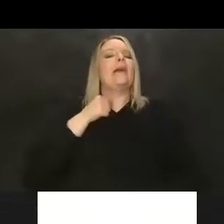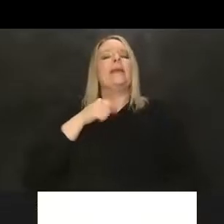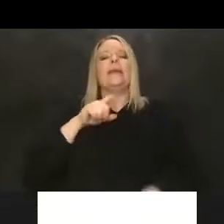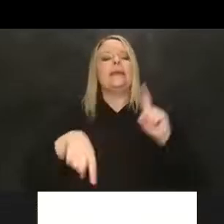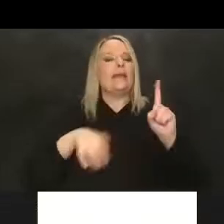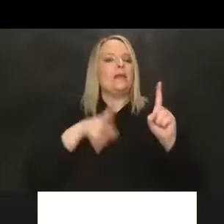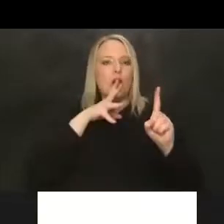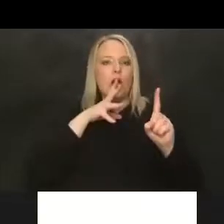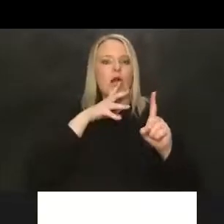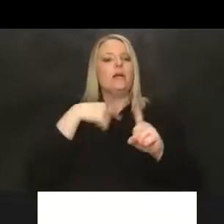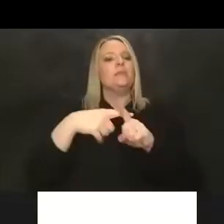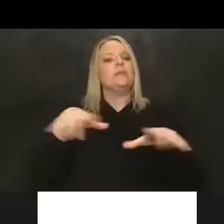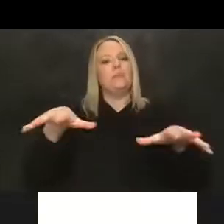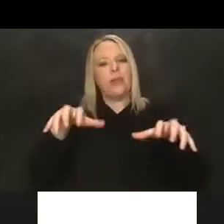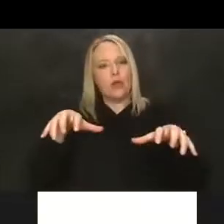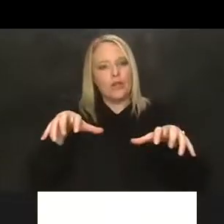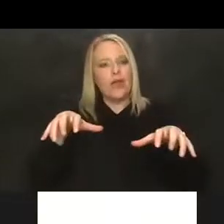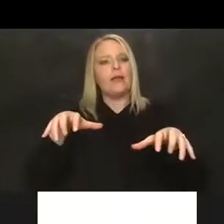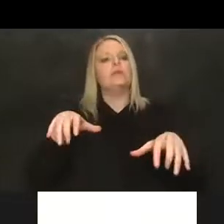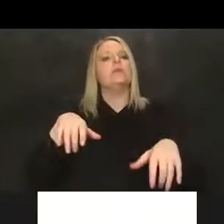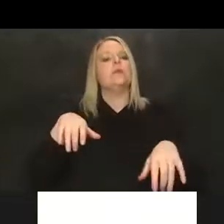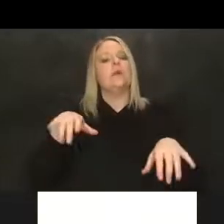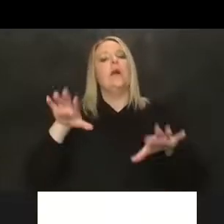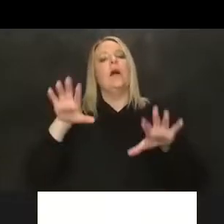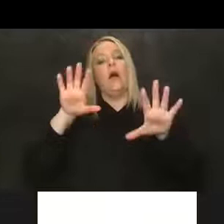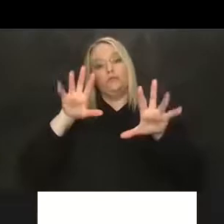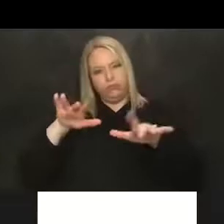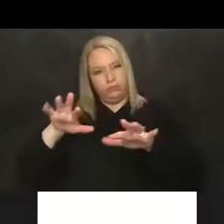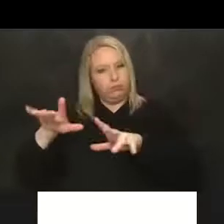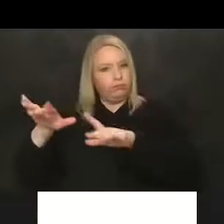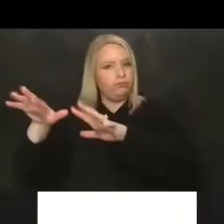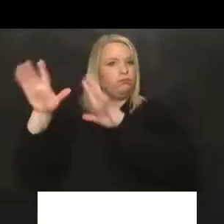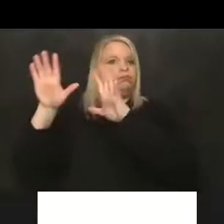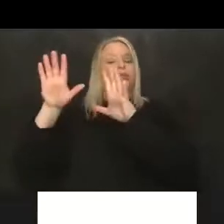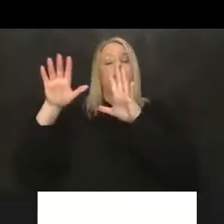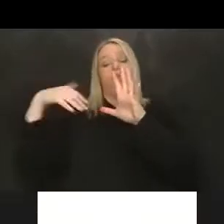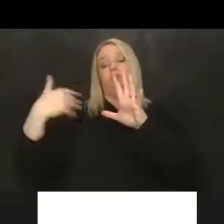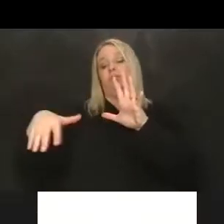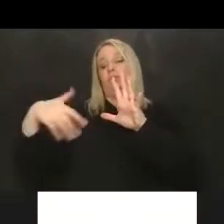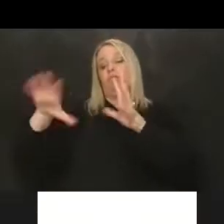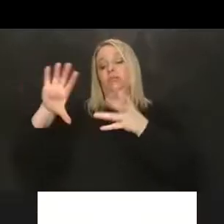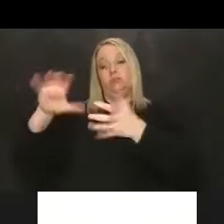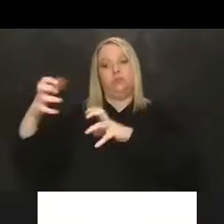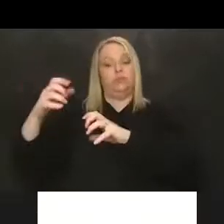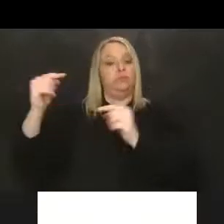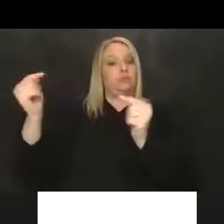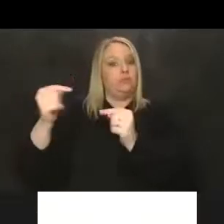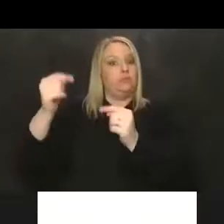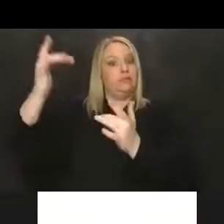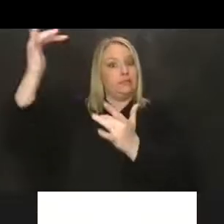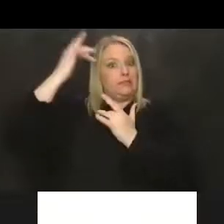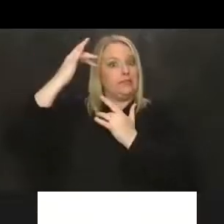so I came back from, you know, this massive illness, and it's very important to,